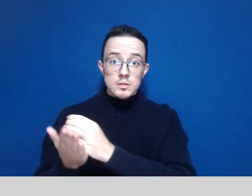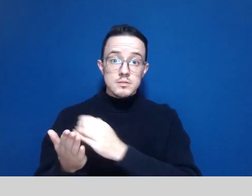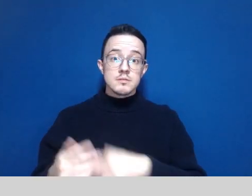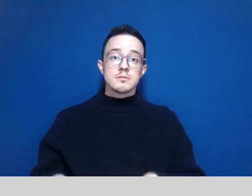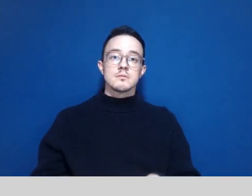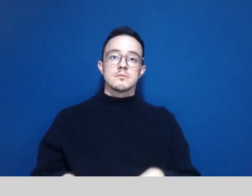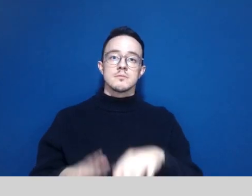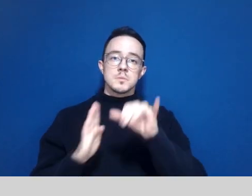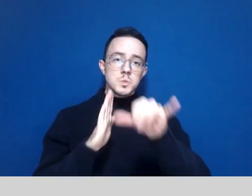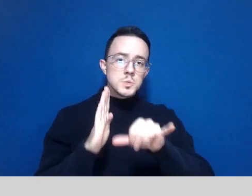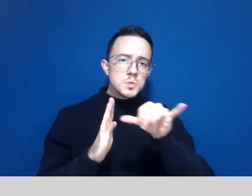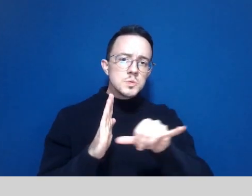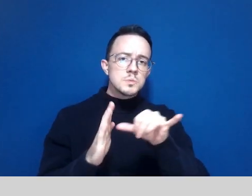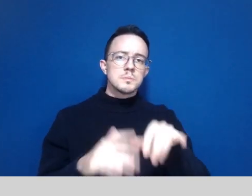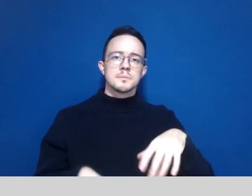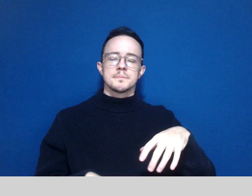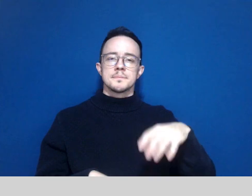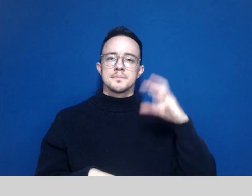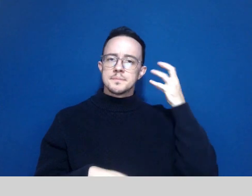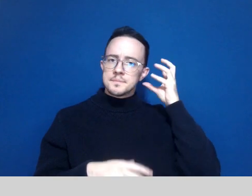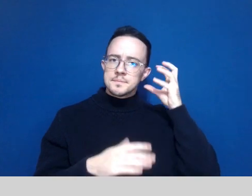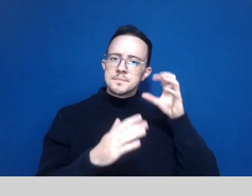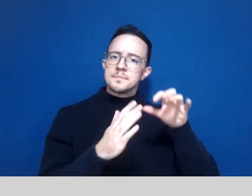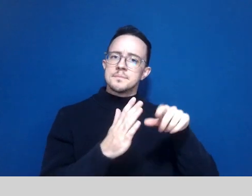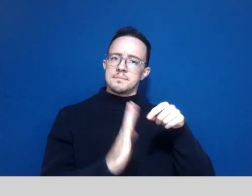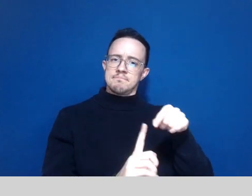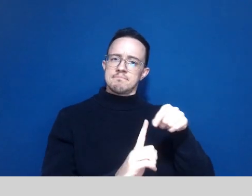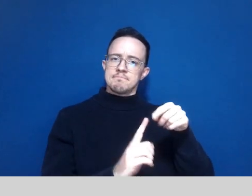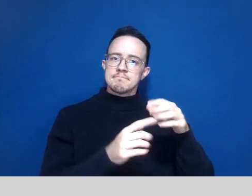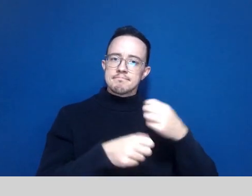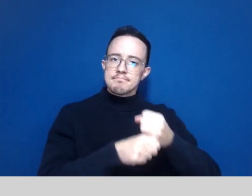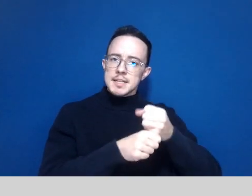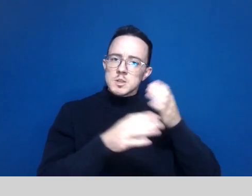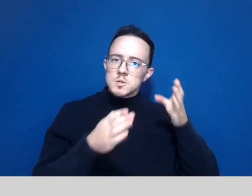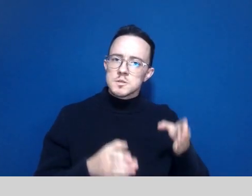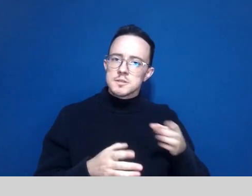they all tend to lack in the area of transcriptions.